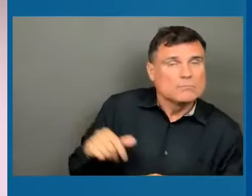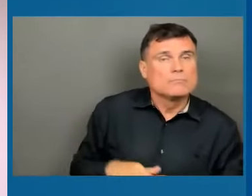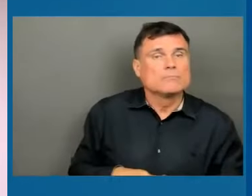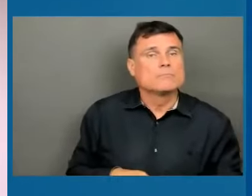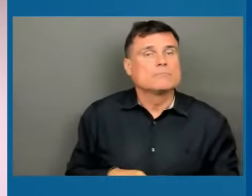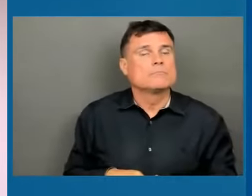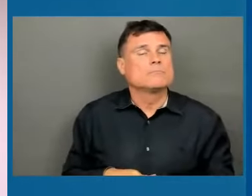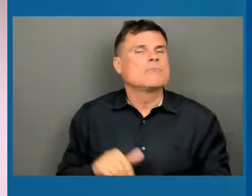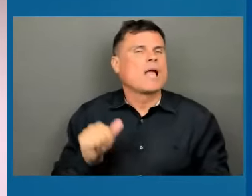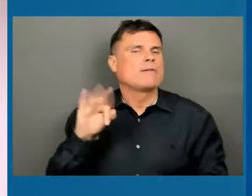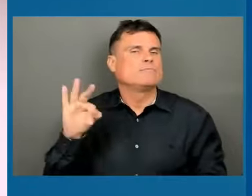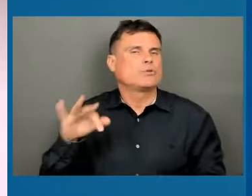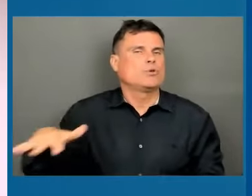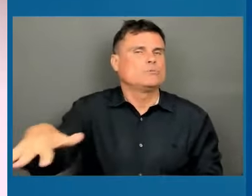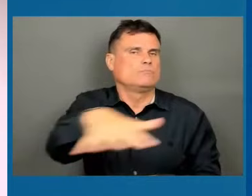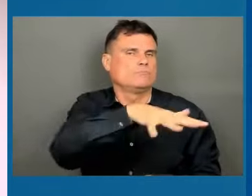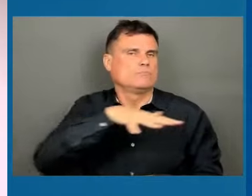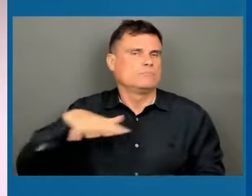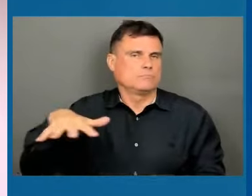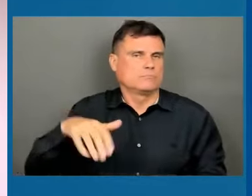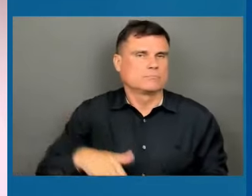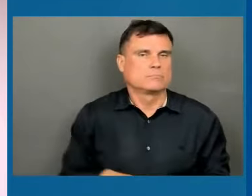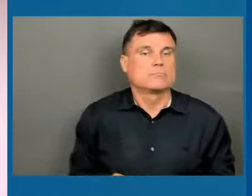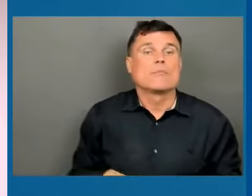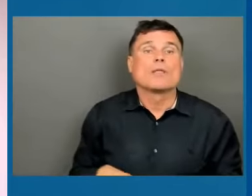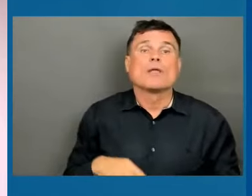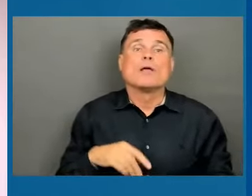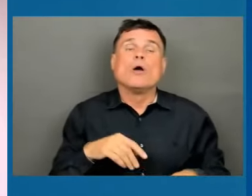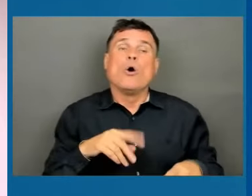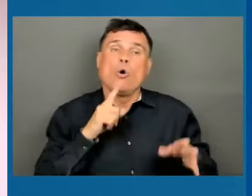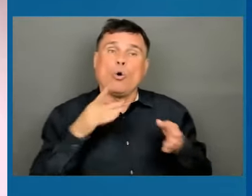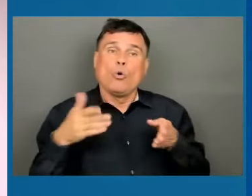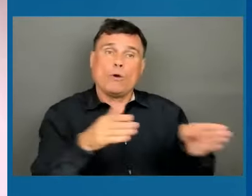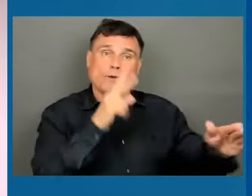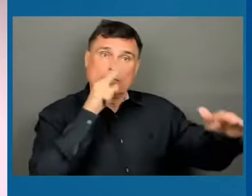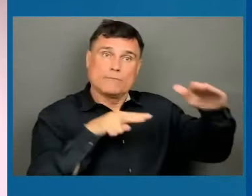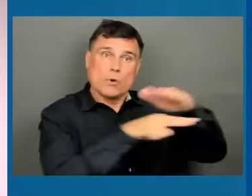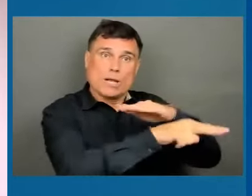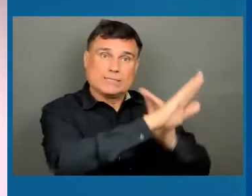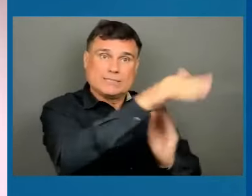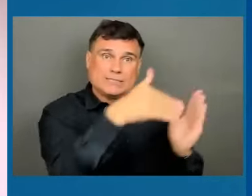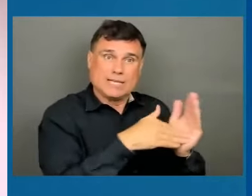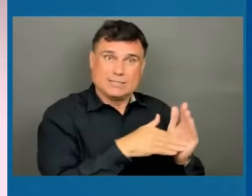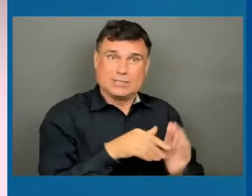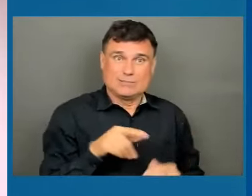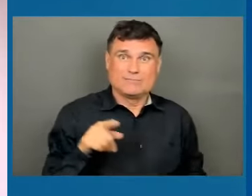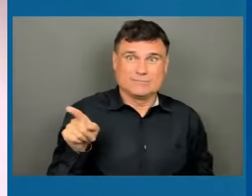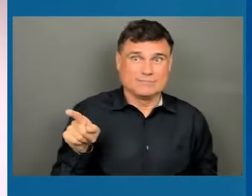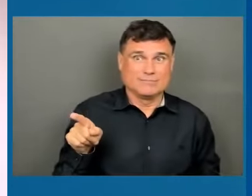we look at the spring fresh season, it's a very different process that drives the